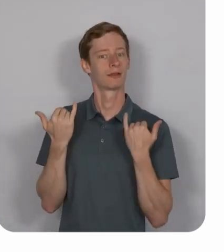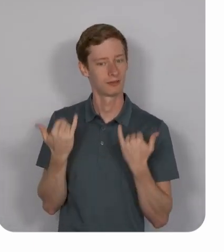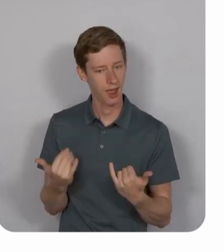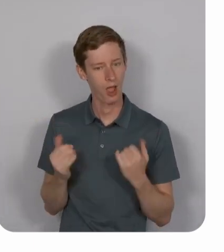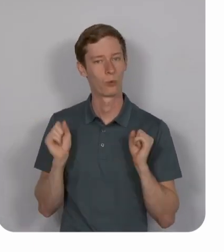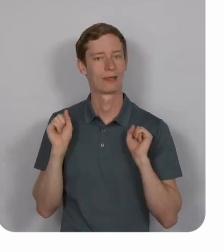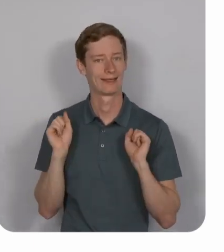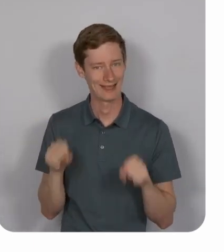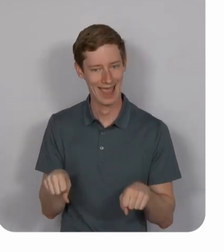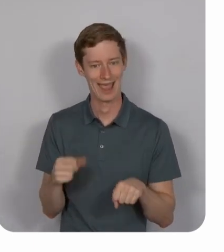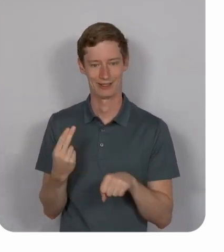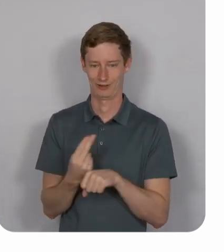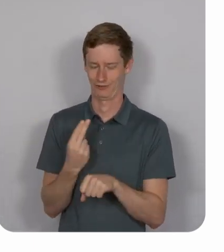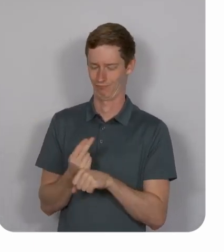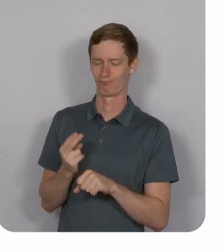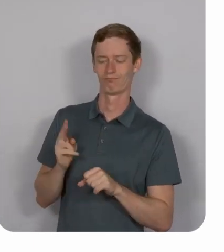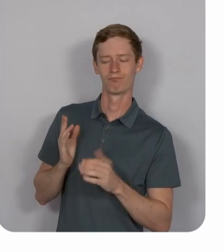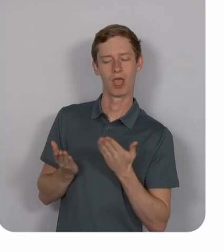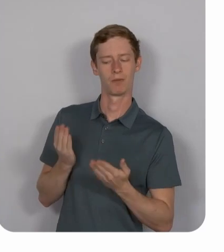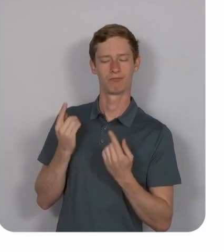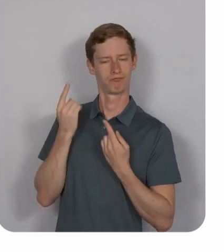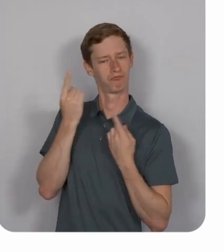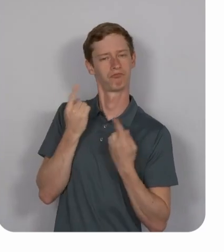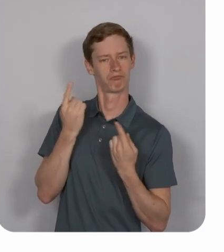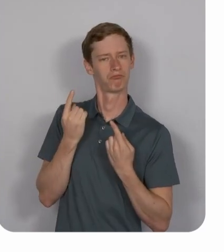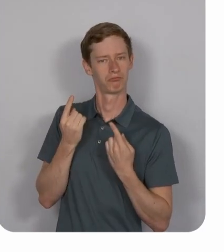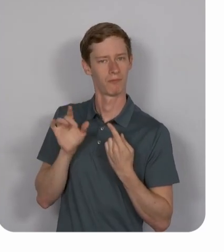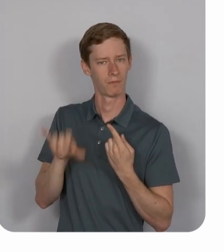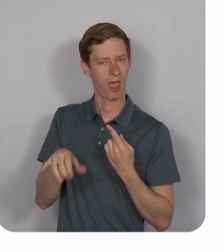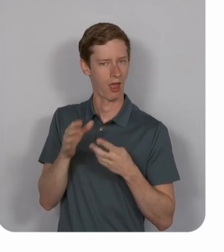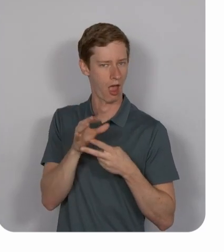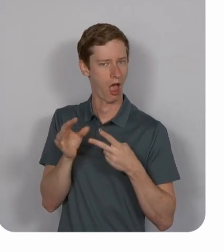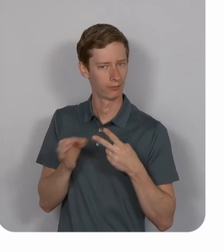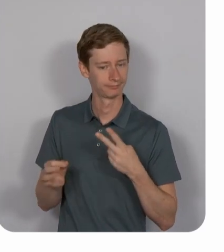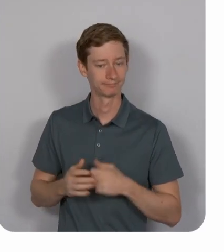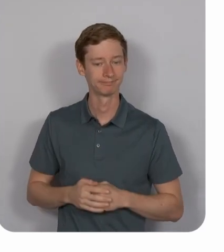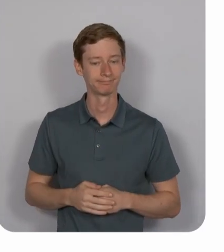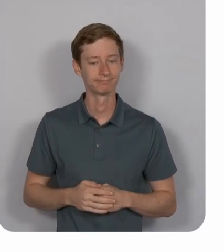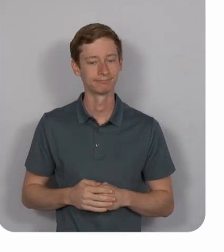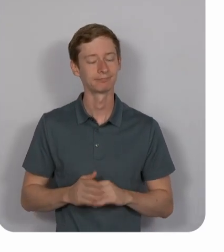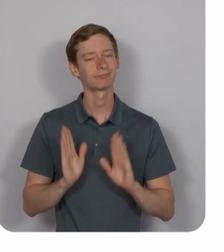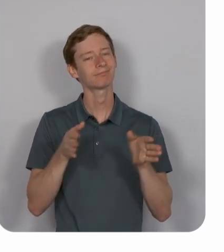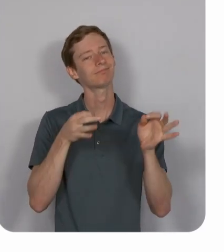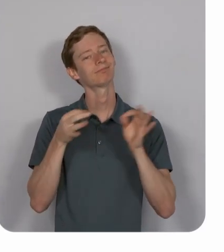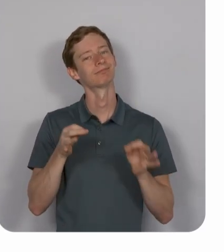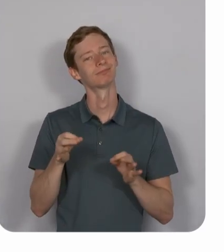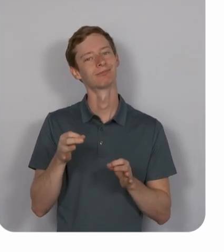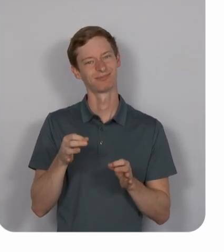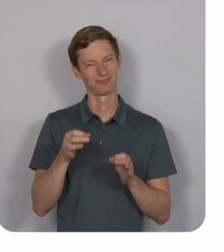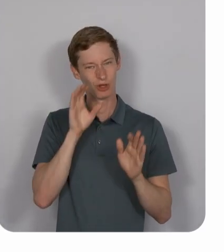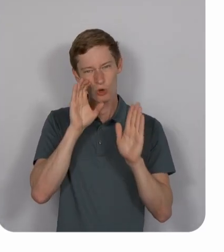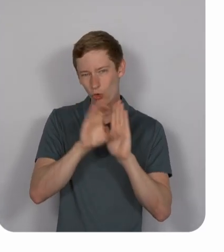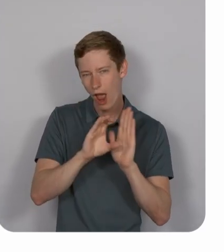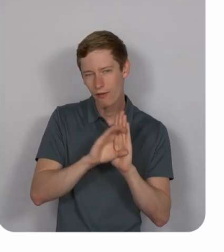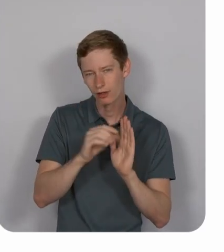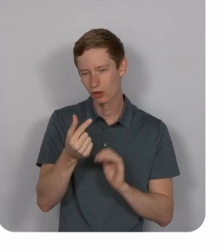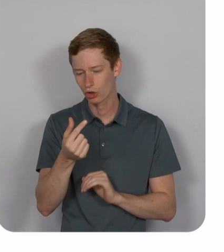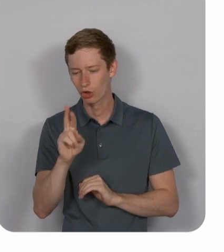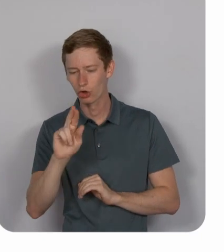a path worth evaluating and considering. While we're on the topic of graphics, let's go into some details of the optical stack.